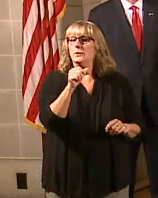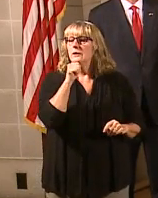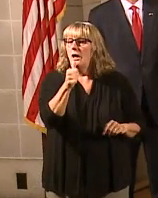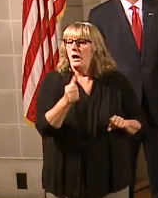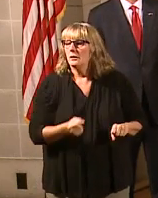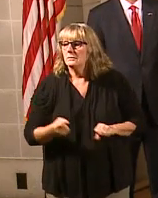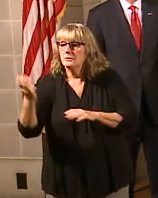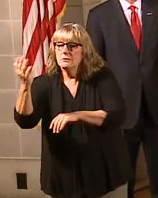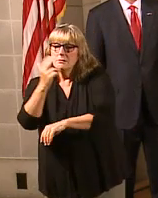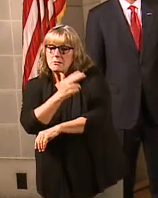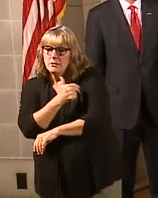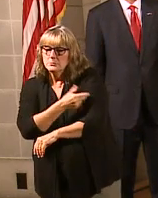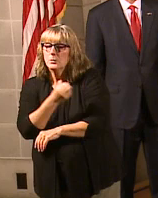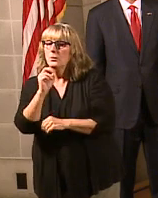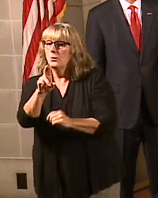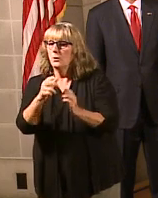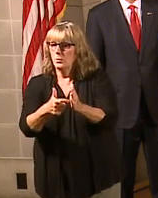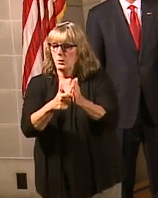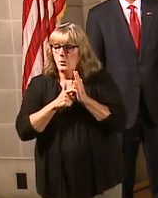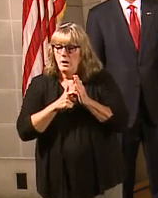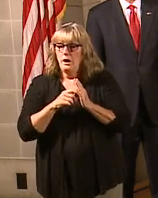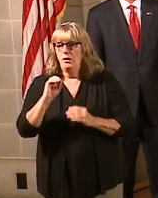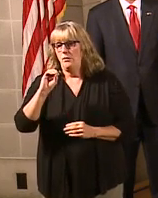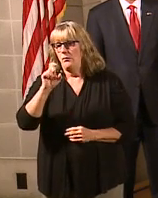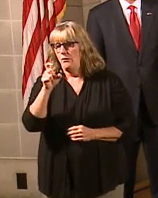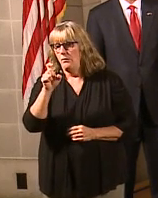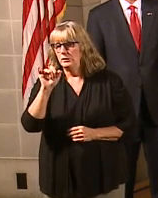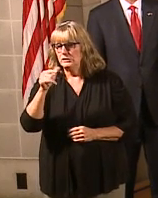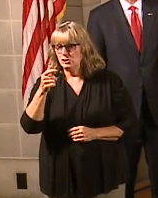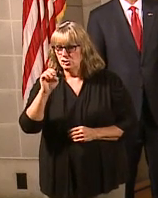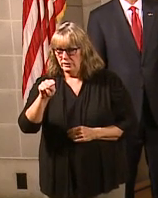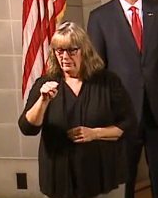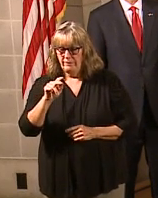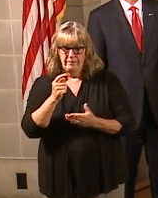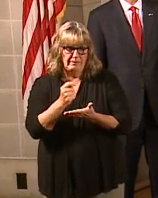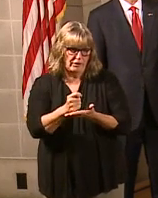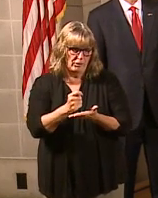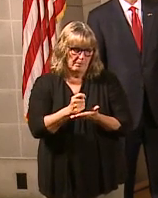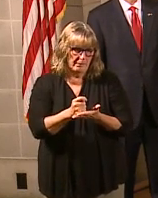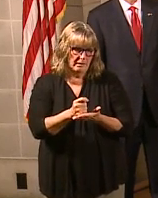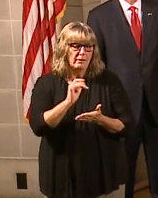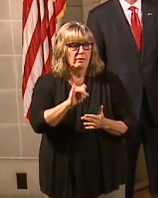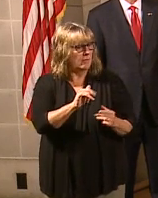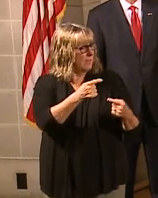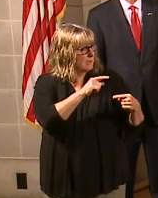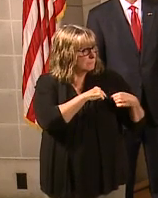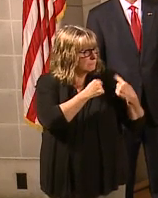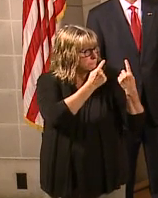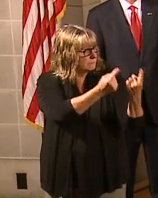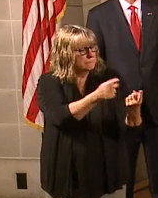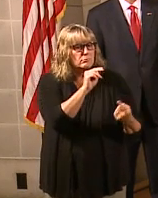GETTING SICK OR HAVING THAT POSITIVE TEST AND YOU ARE NOT